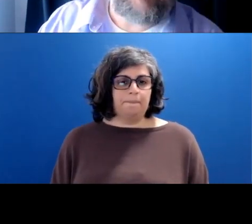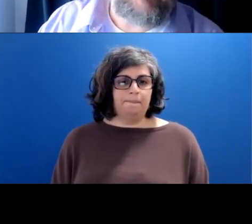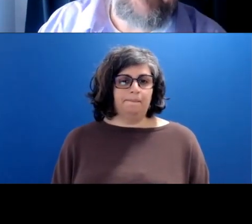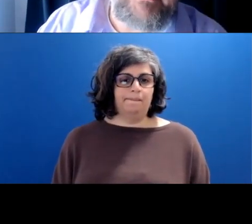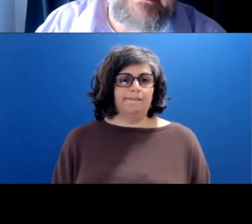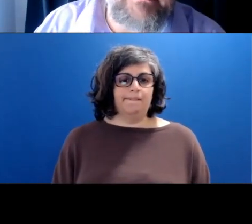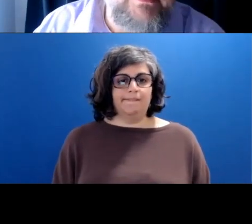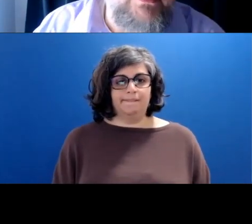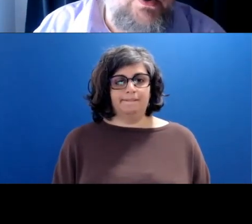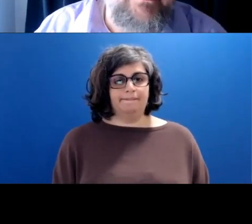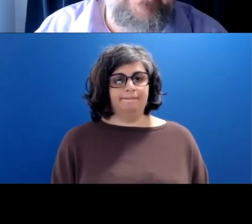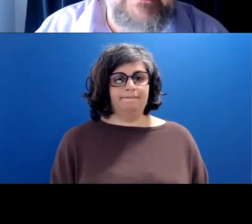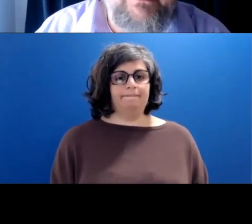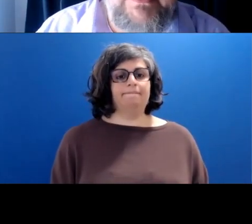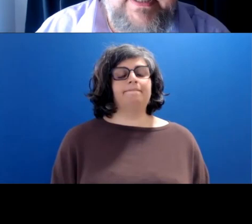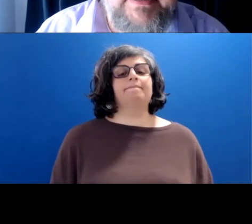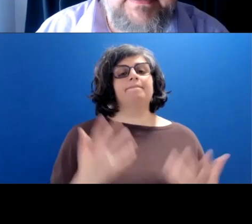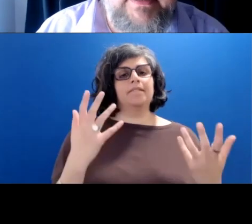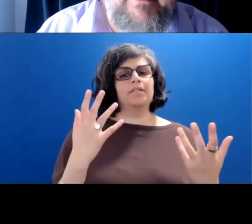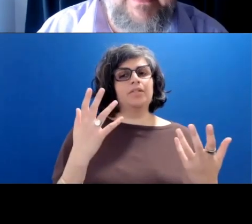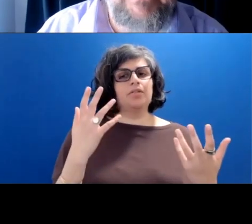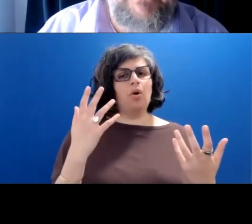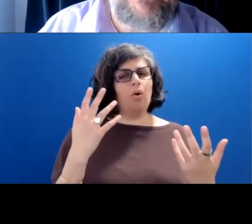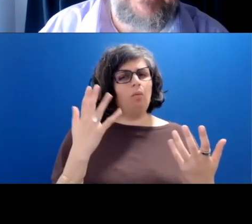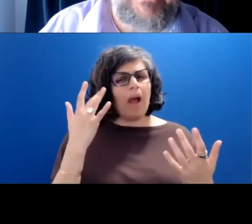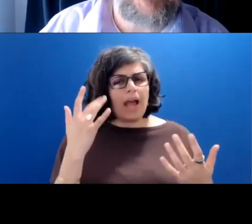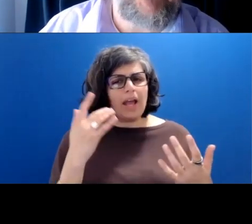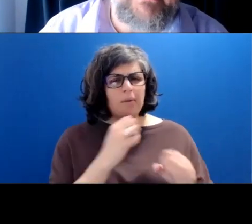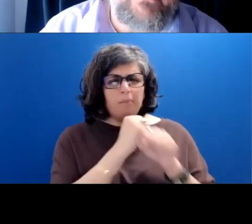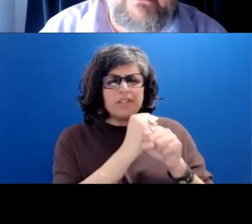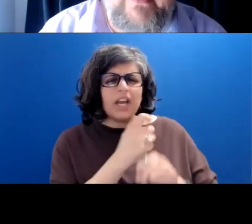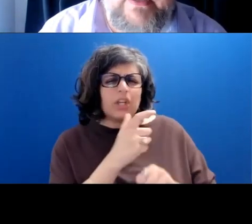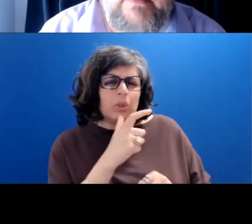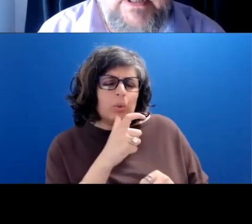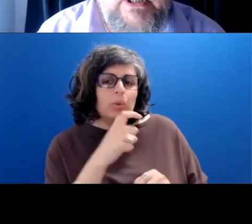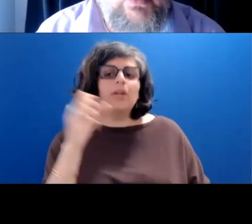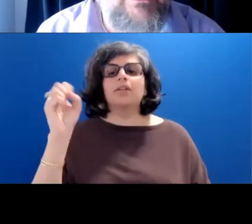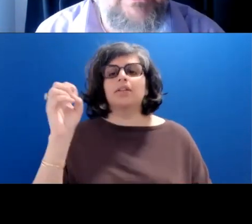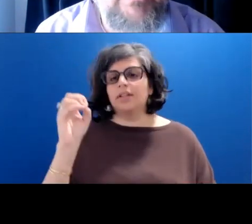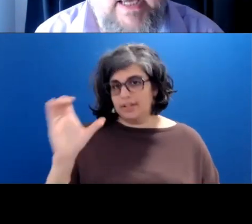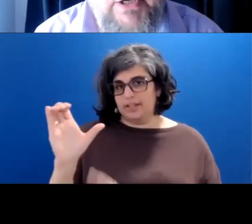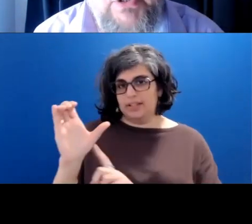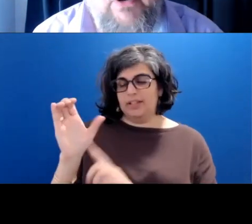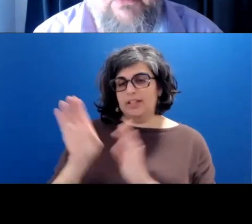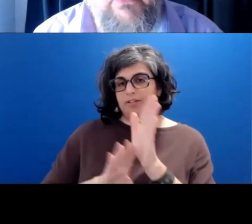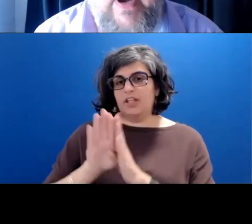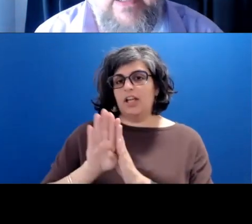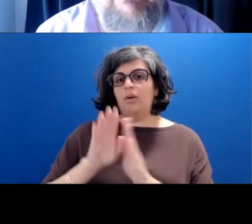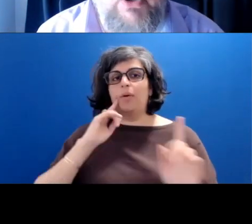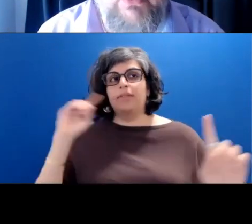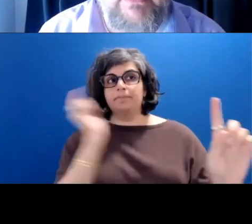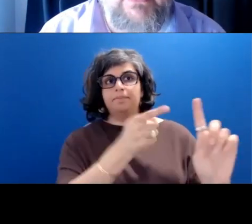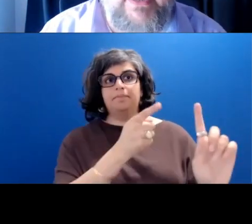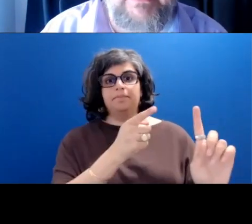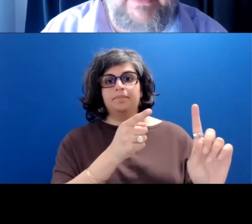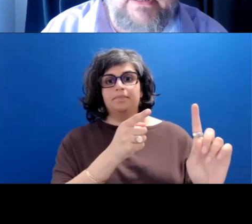So ultimately, like who did this protect? As I mentioned, the standards of care were developed with the intention of providing both the client